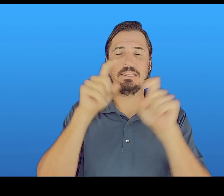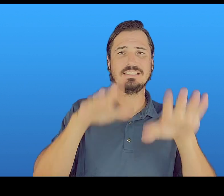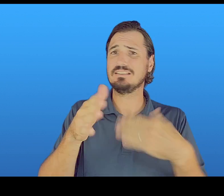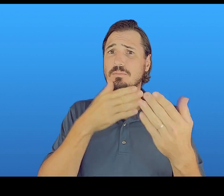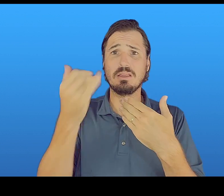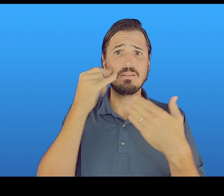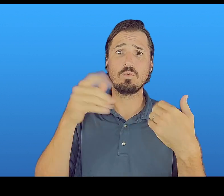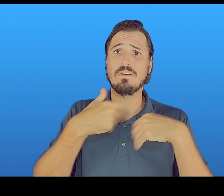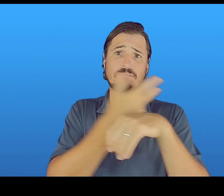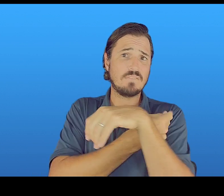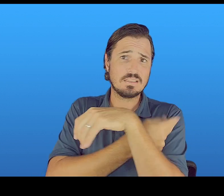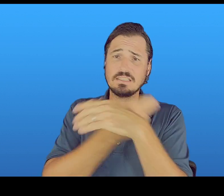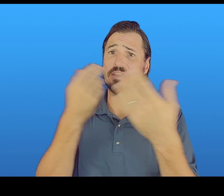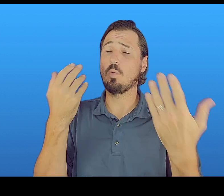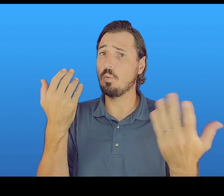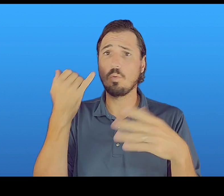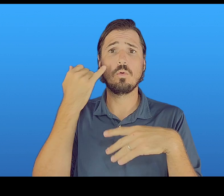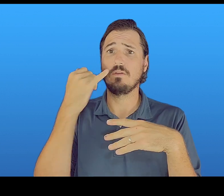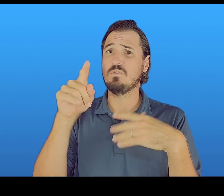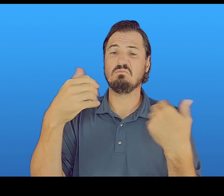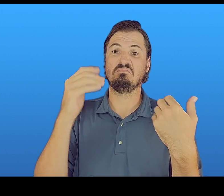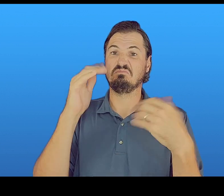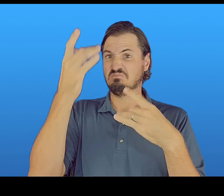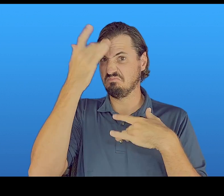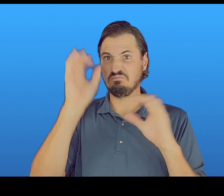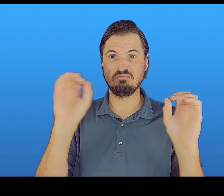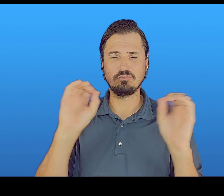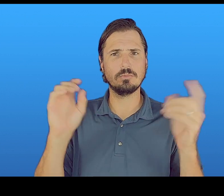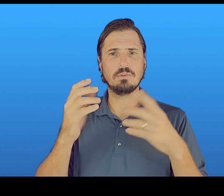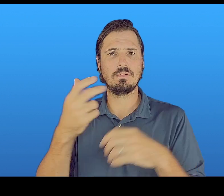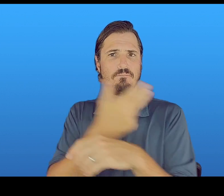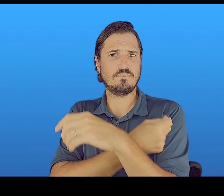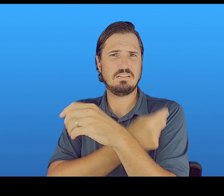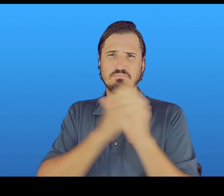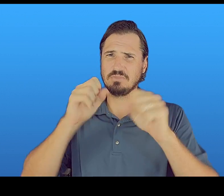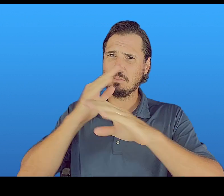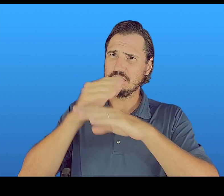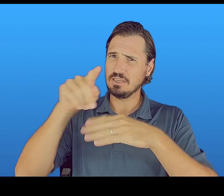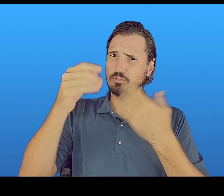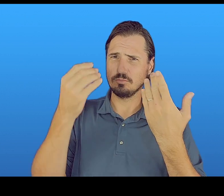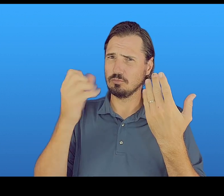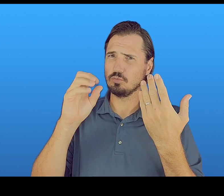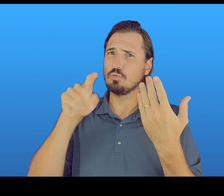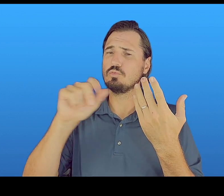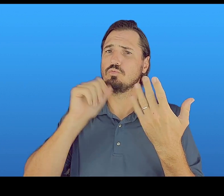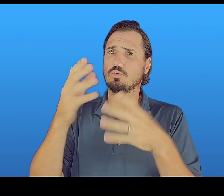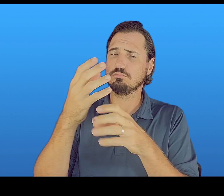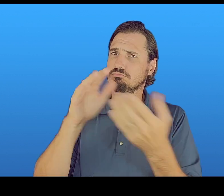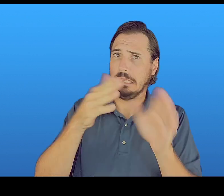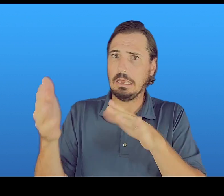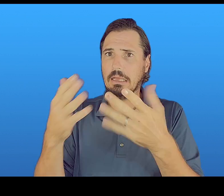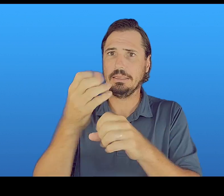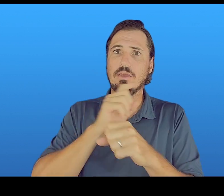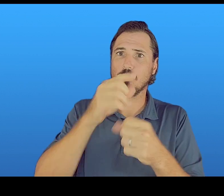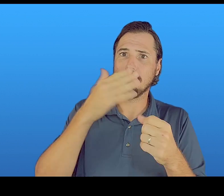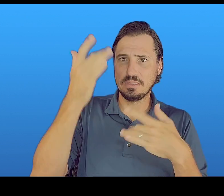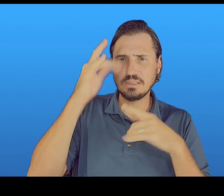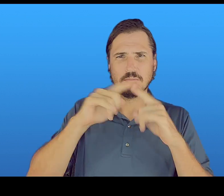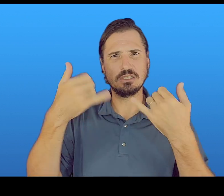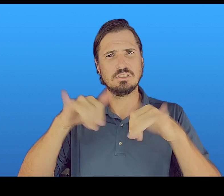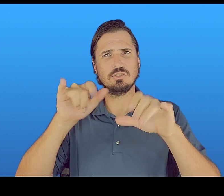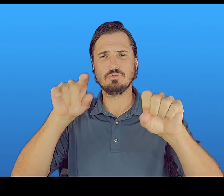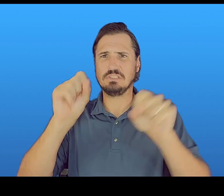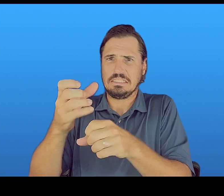vaccinated and have no symptoms. The vaccines are highly effective against severe illness and death, but it is still possible to catch and spread the virus while asymptomatic